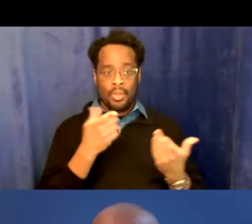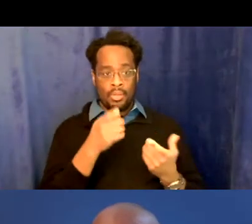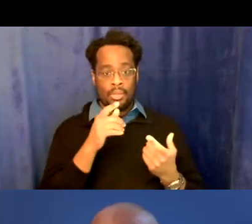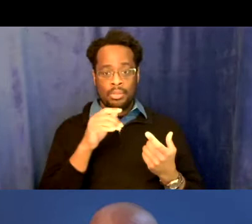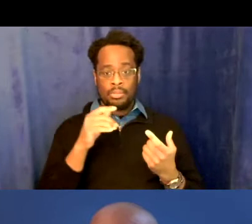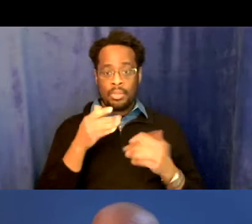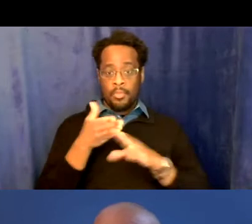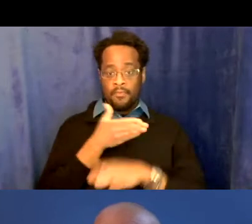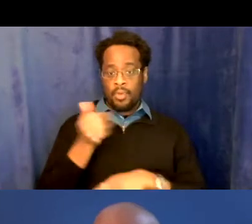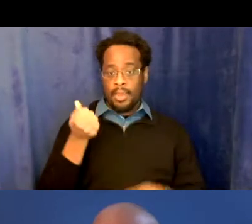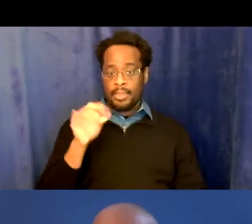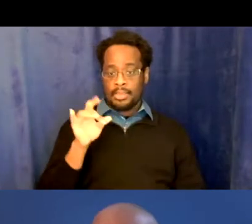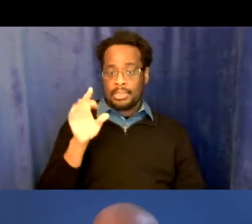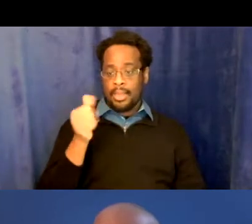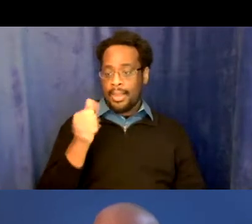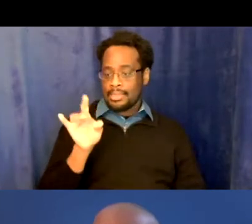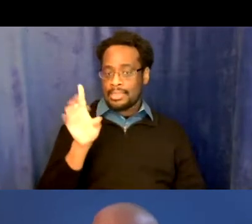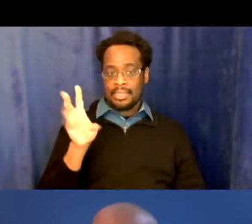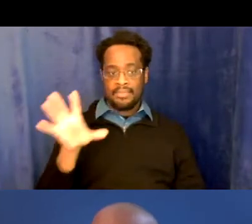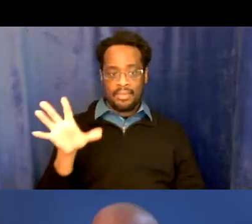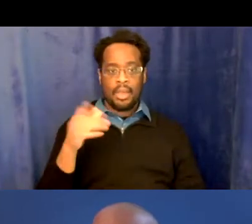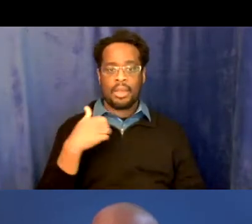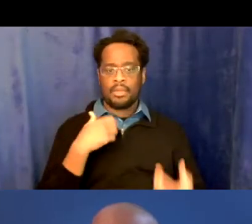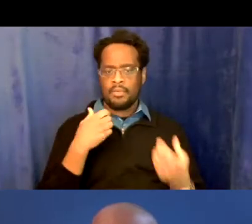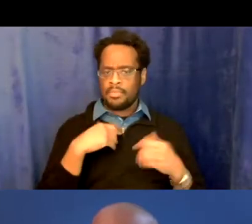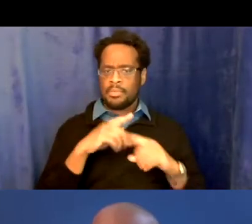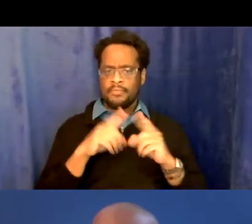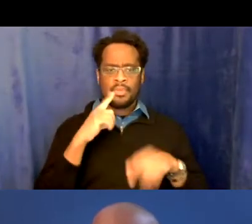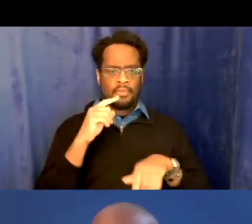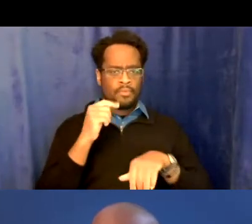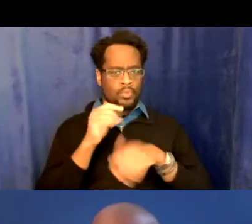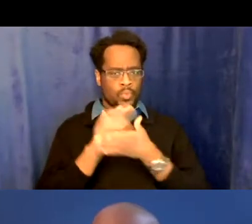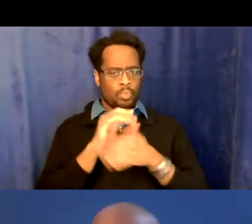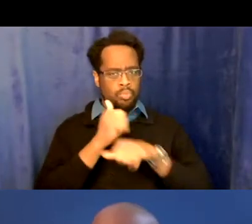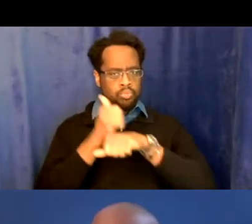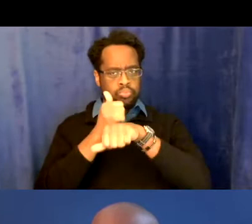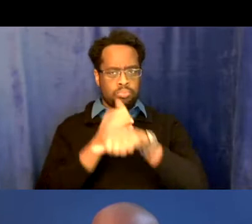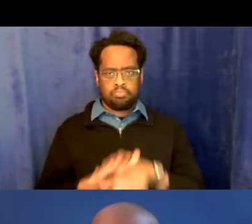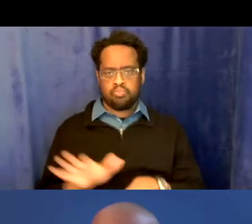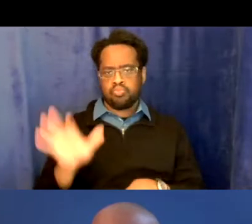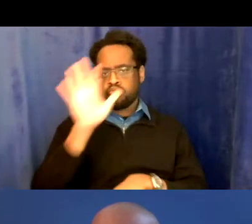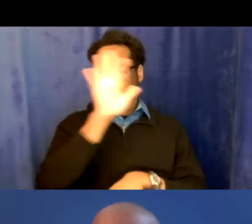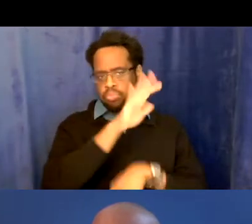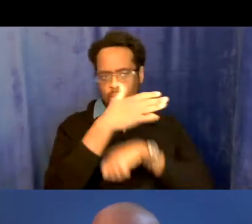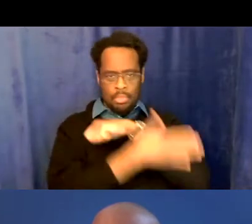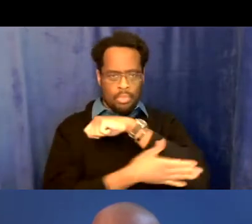Okay so now now before um 1865, there were some schools that were set up